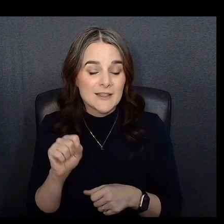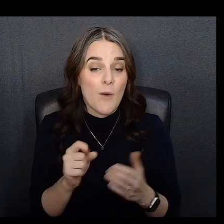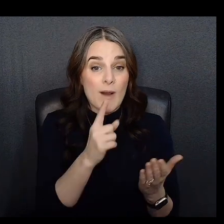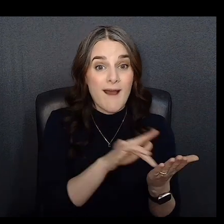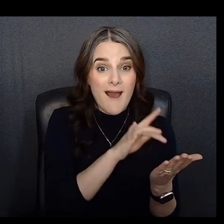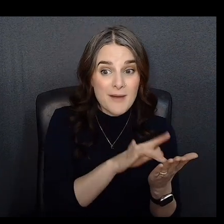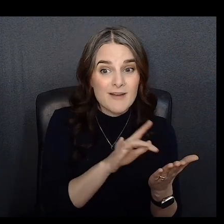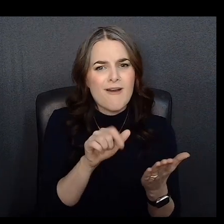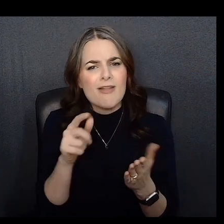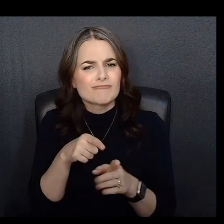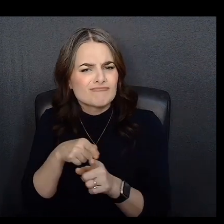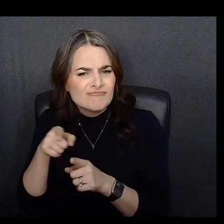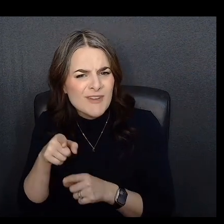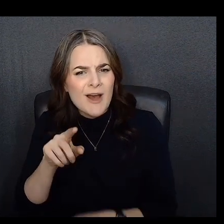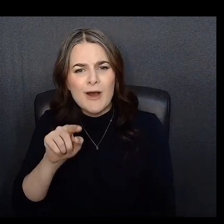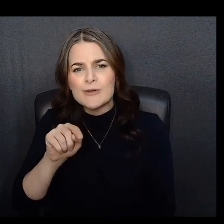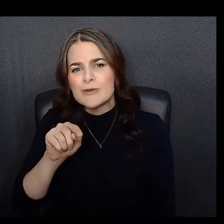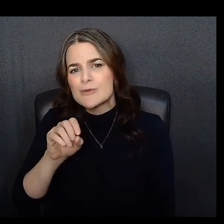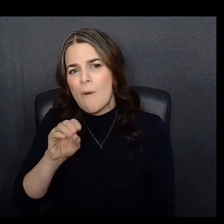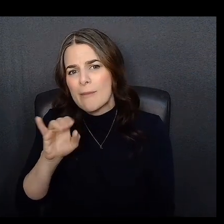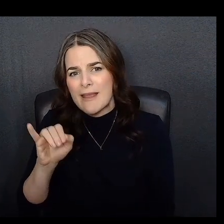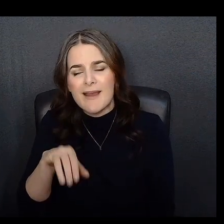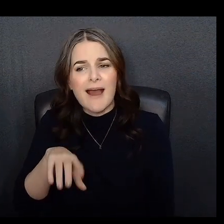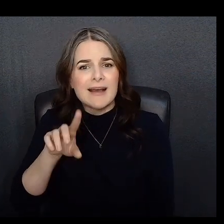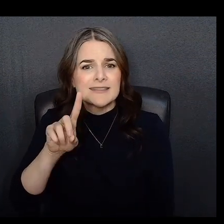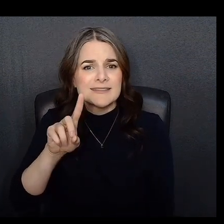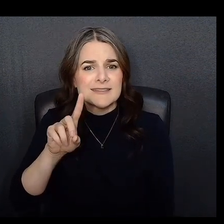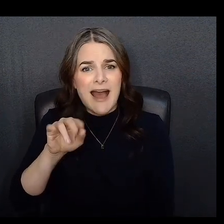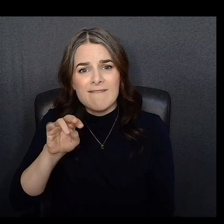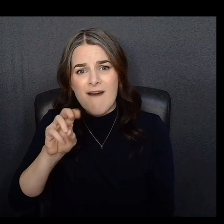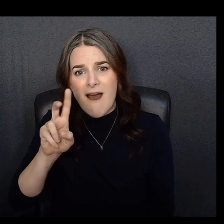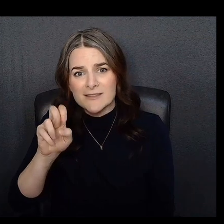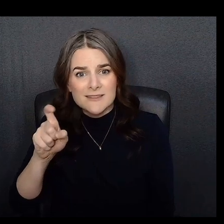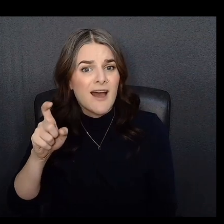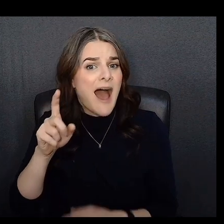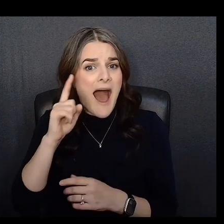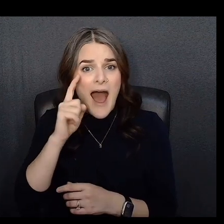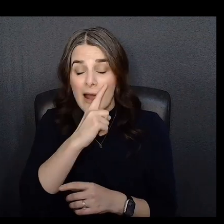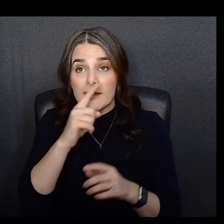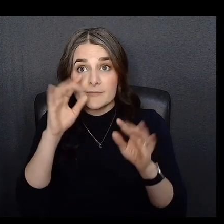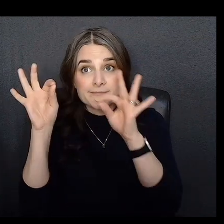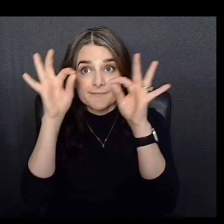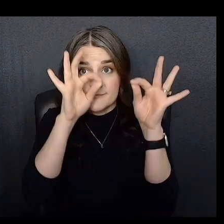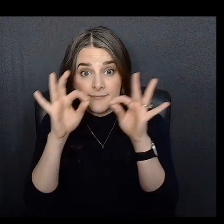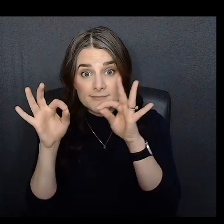including a Tobii Dynavox eye gaze device. That means that somebody can control the computer